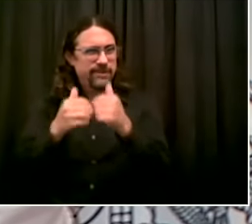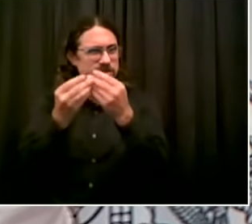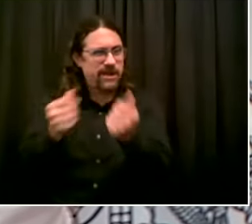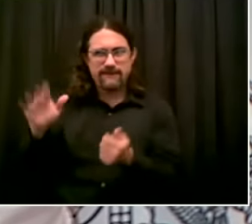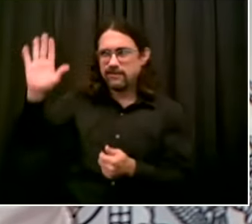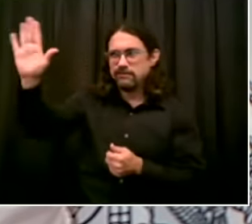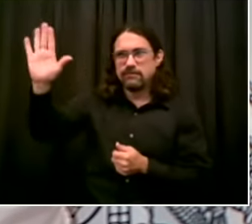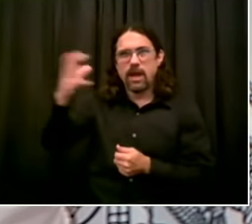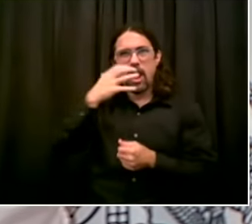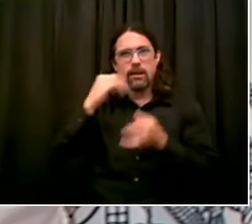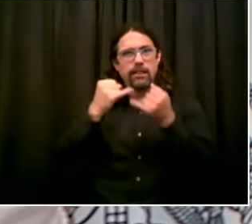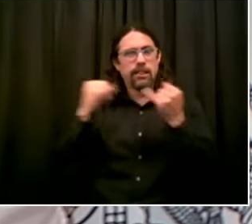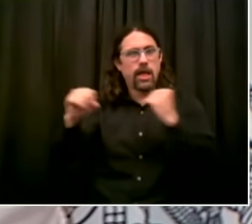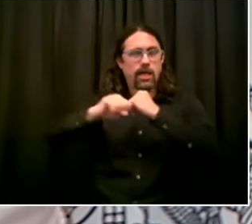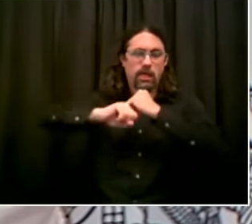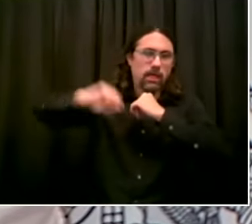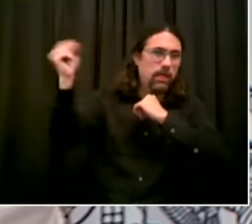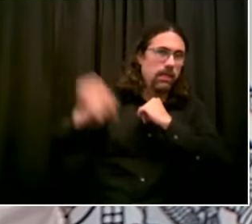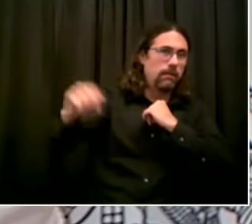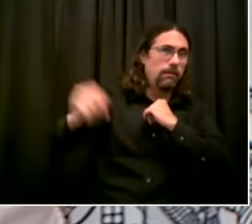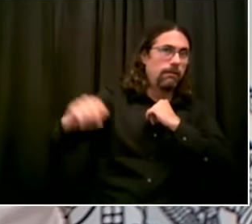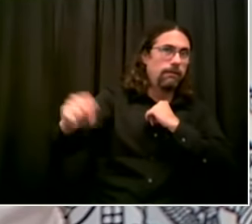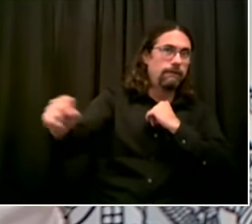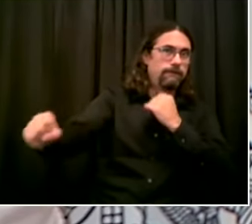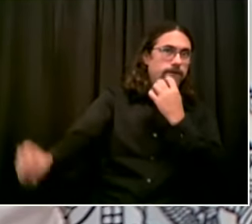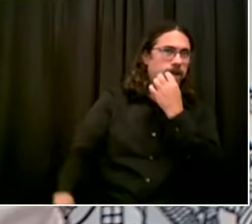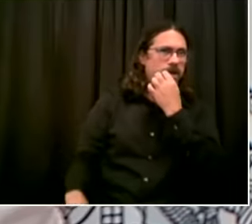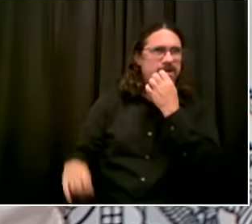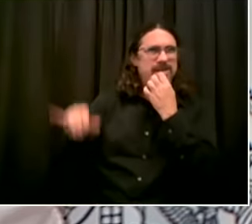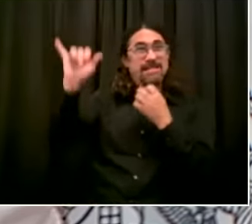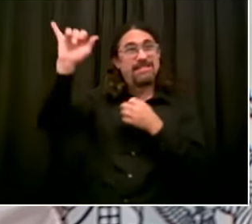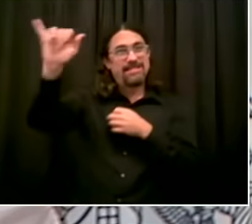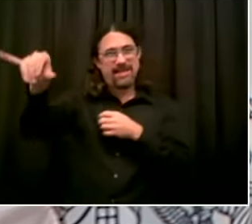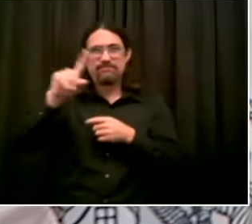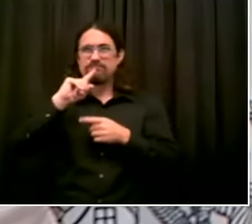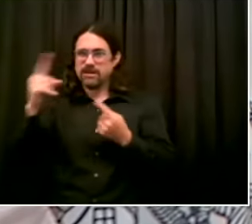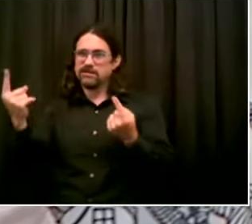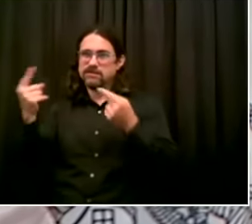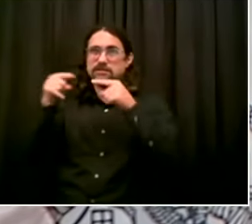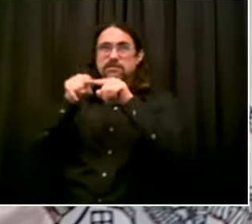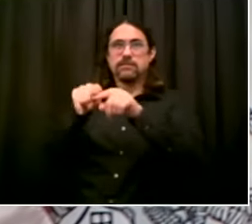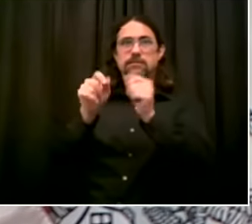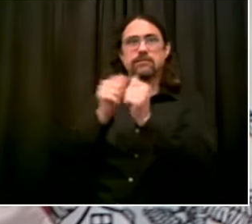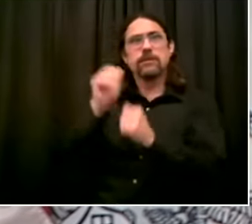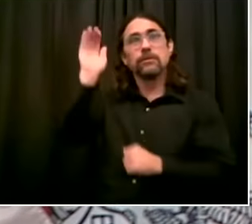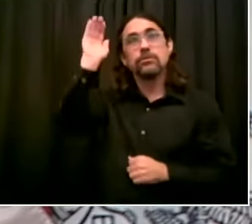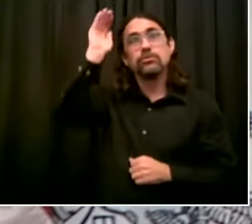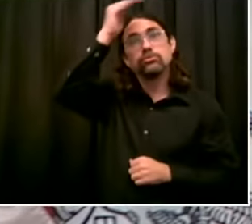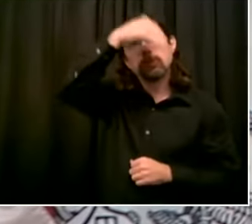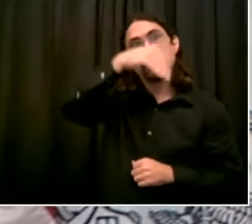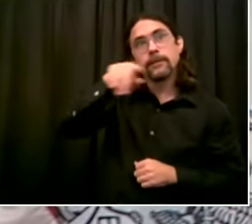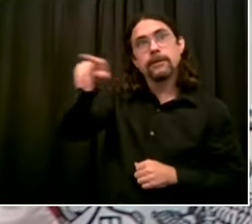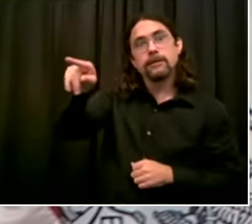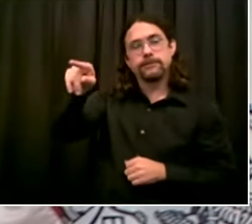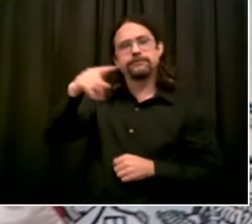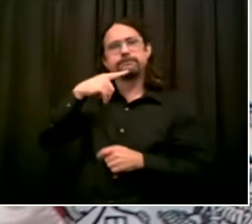MMCOUNY.IT LSAO,H TE MASK DISTRIBUTION WAS DI300 FRFEENT SYNAGOGUES, WHICH, I THINK, YOU KNOW, SHOWS HOW BOTH THE